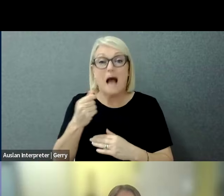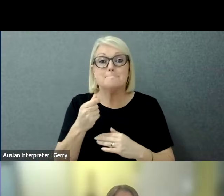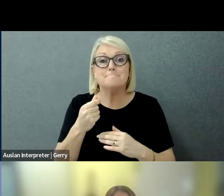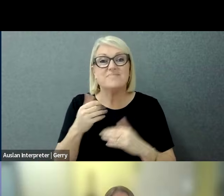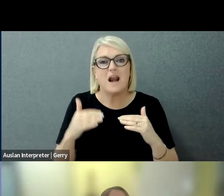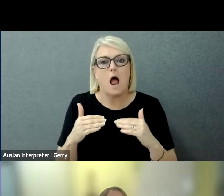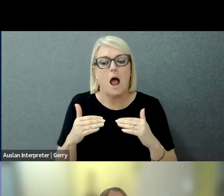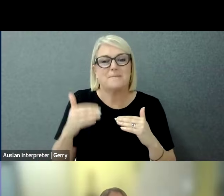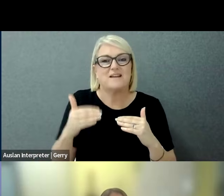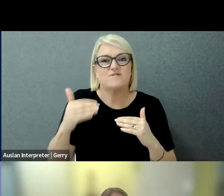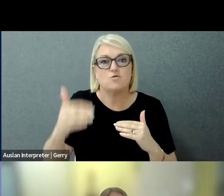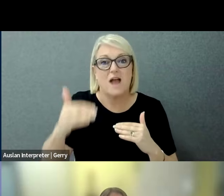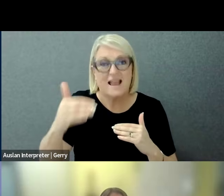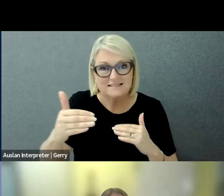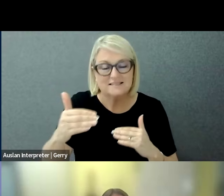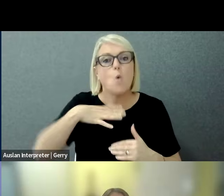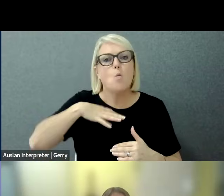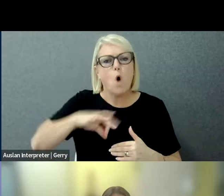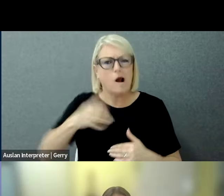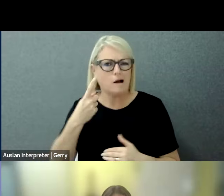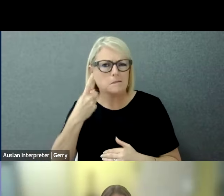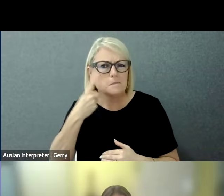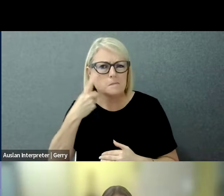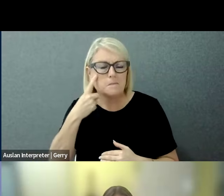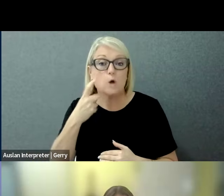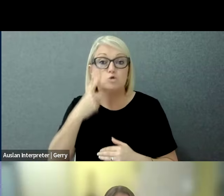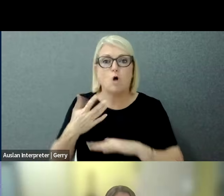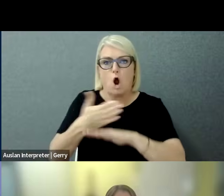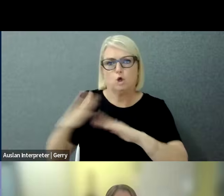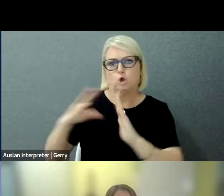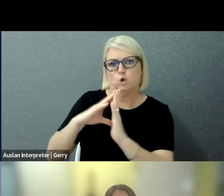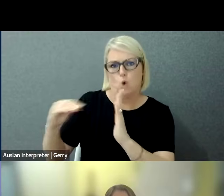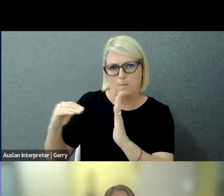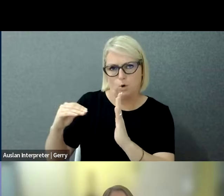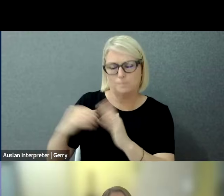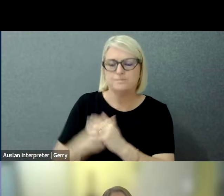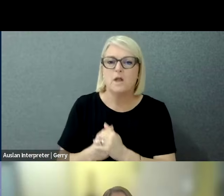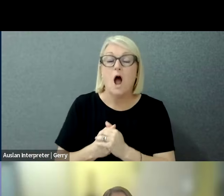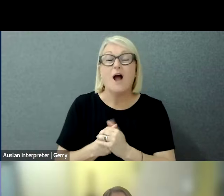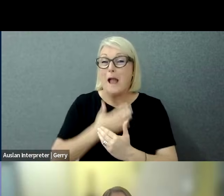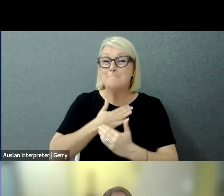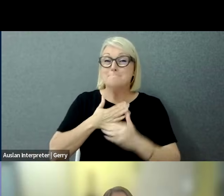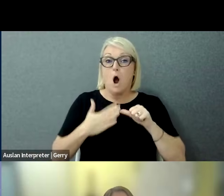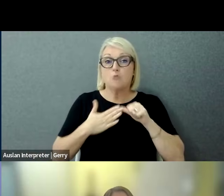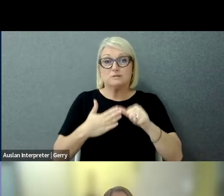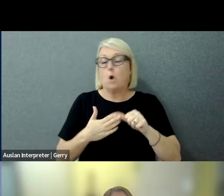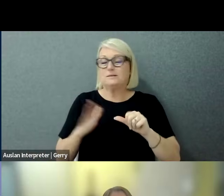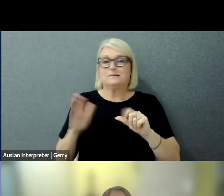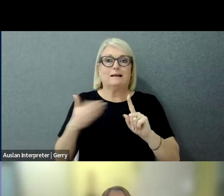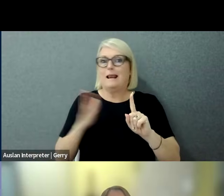that conversation which is, how do we support workforces who I want to particularly talk